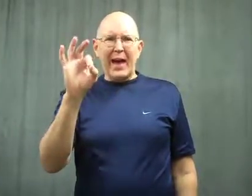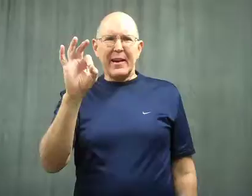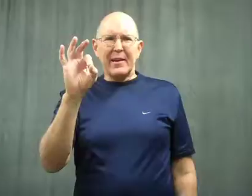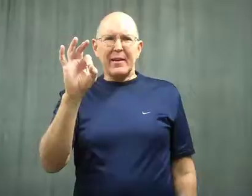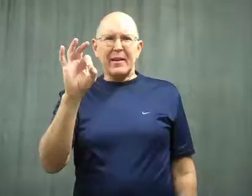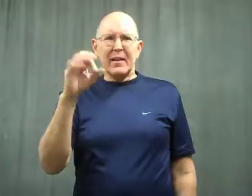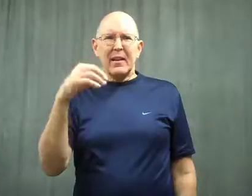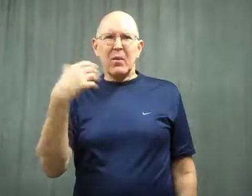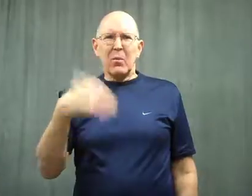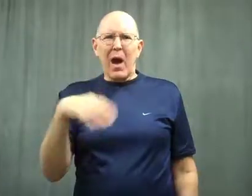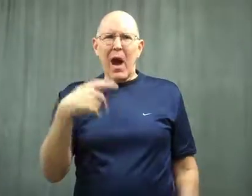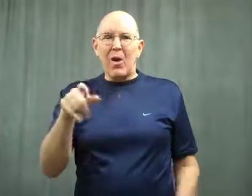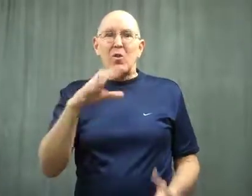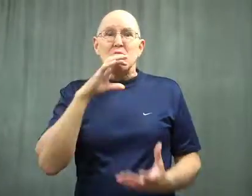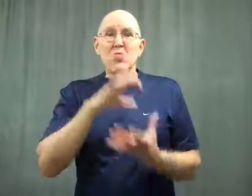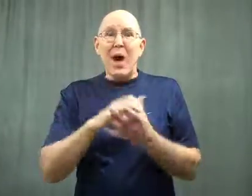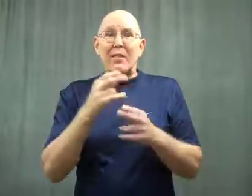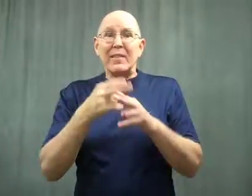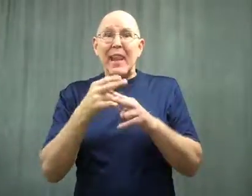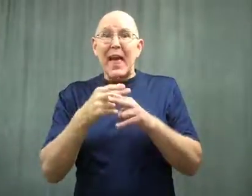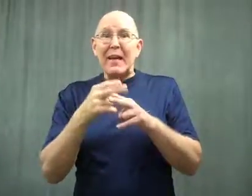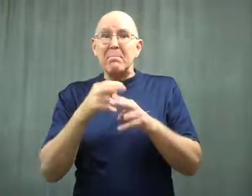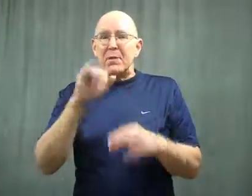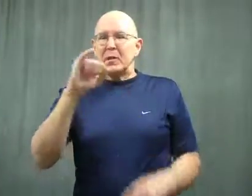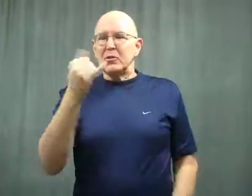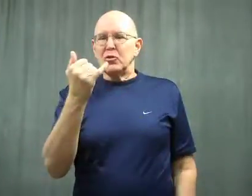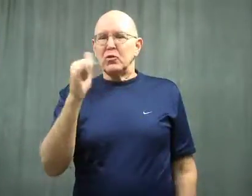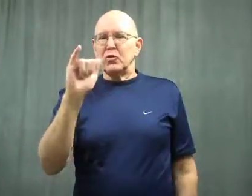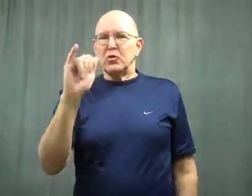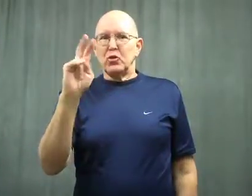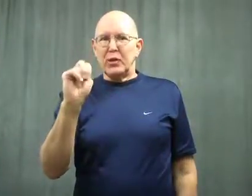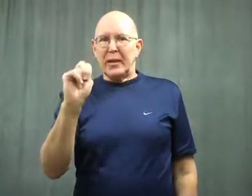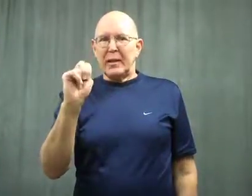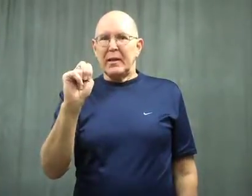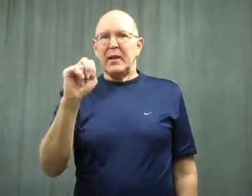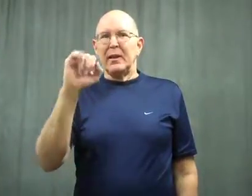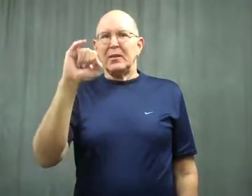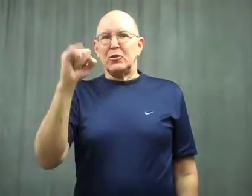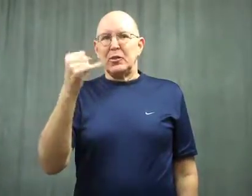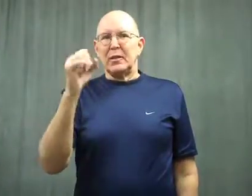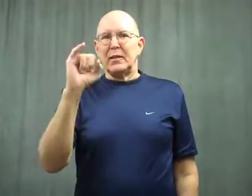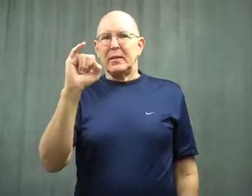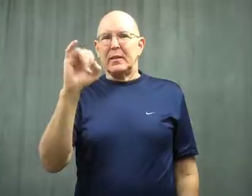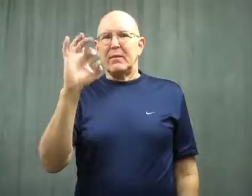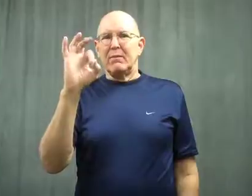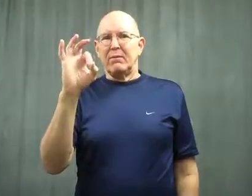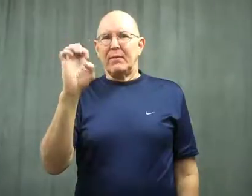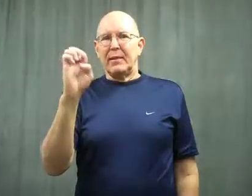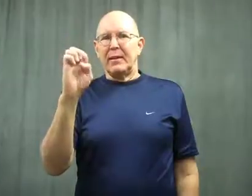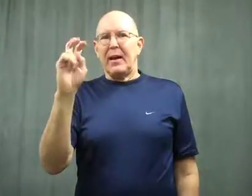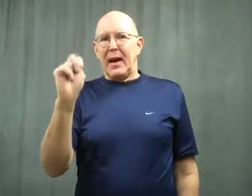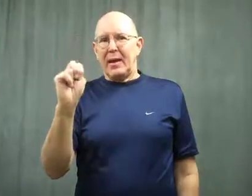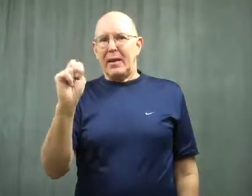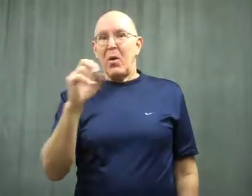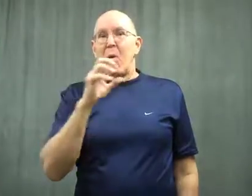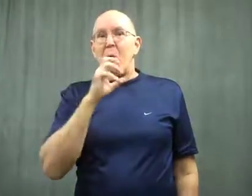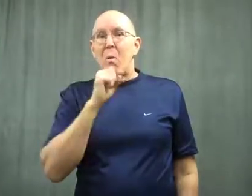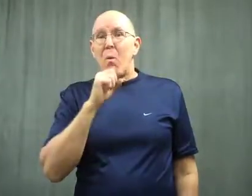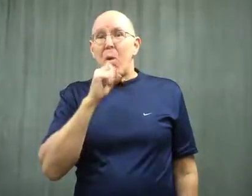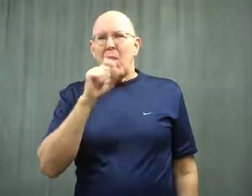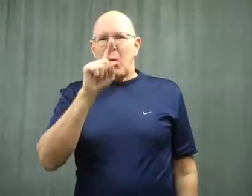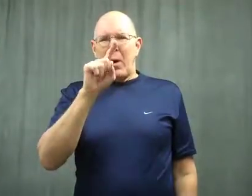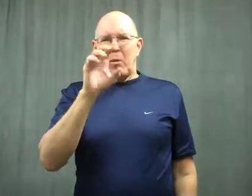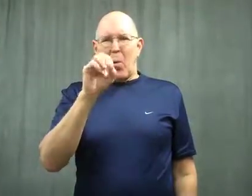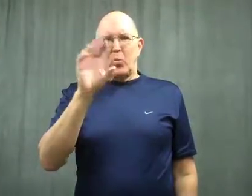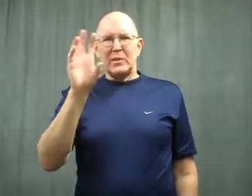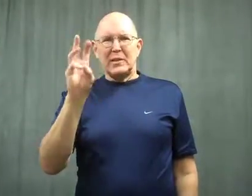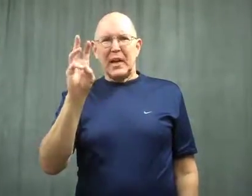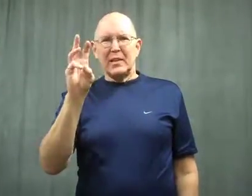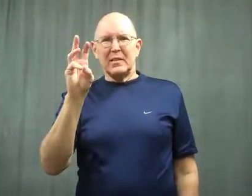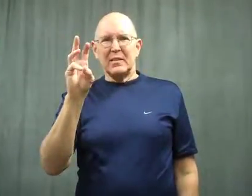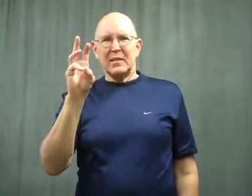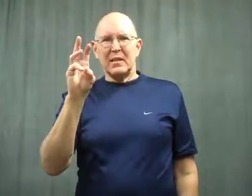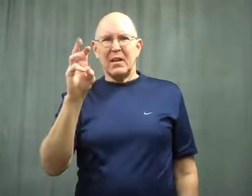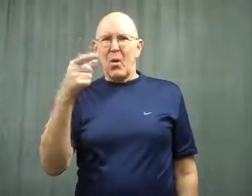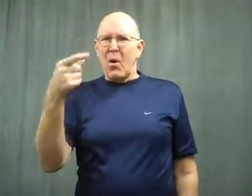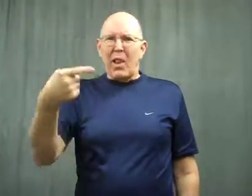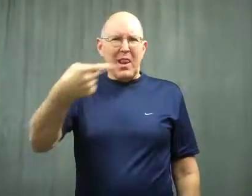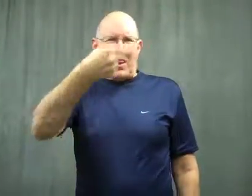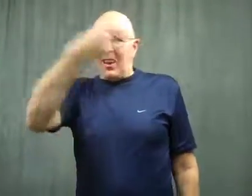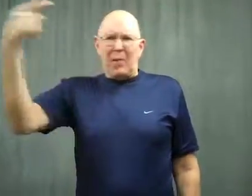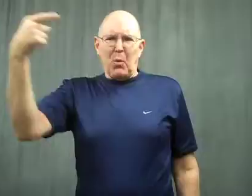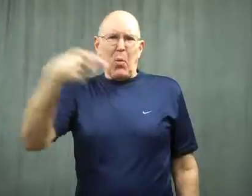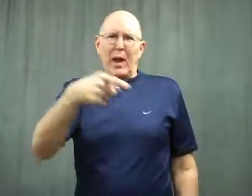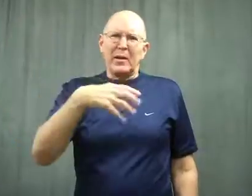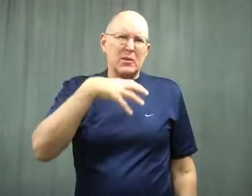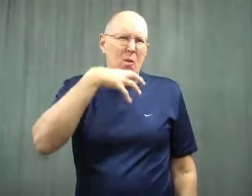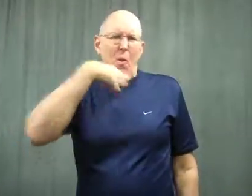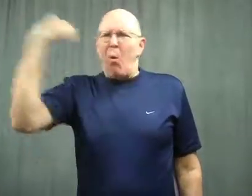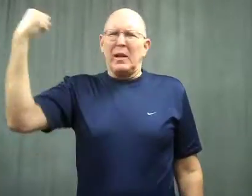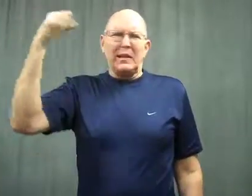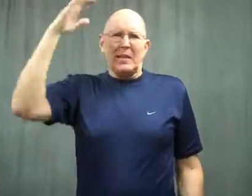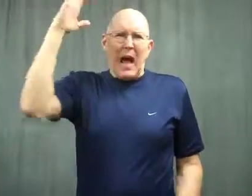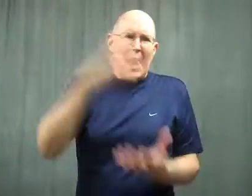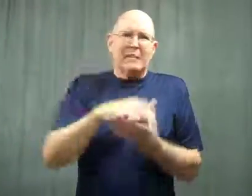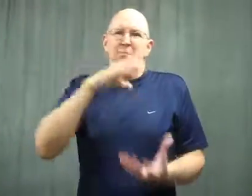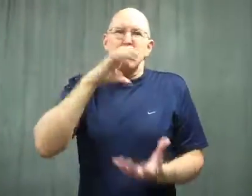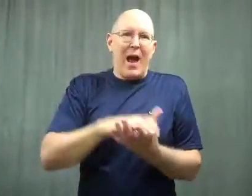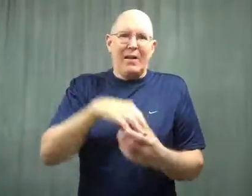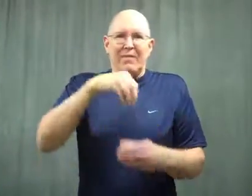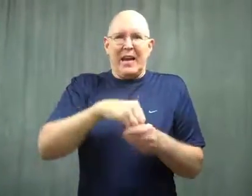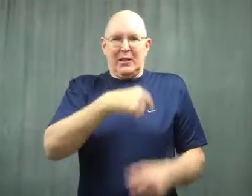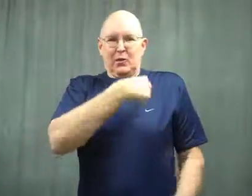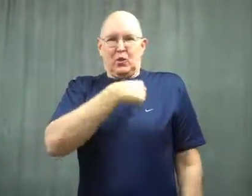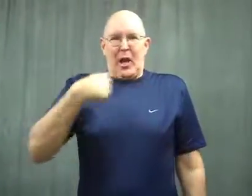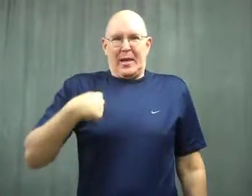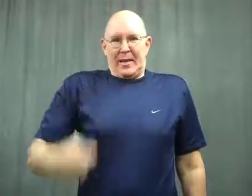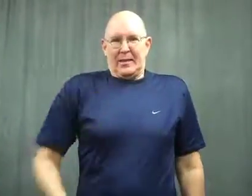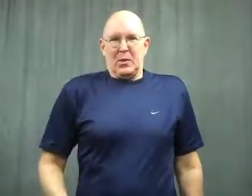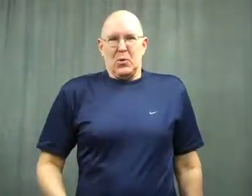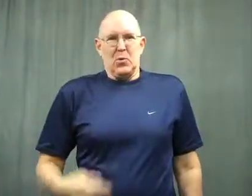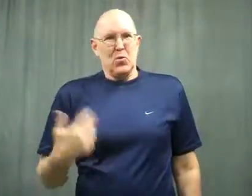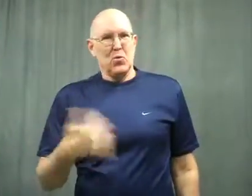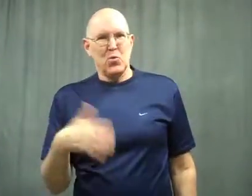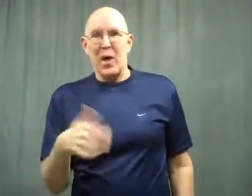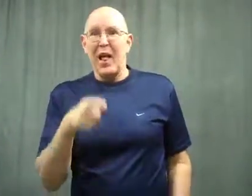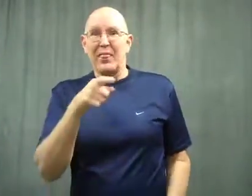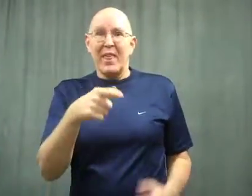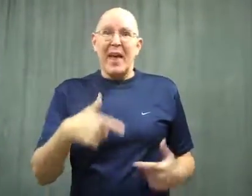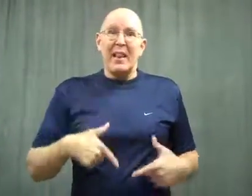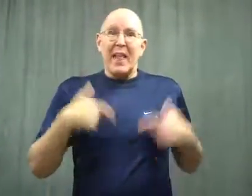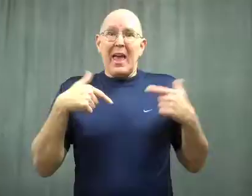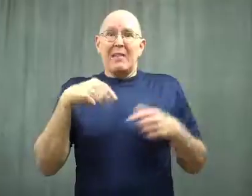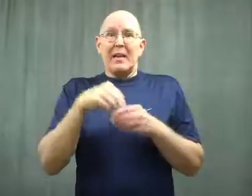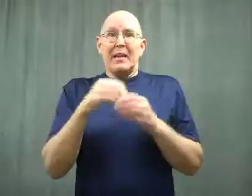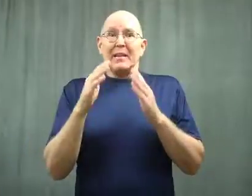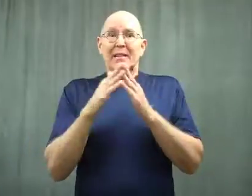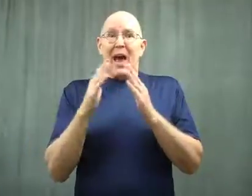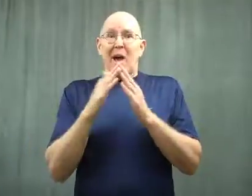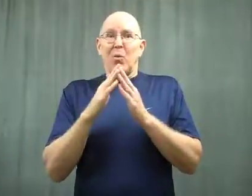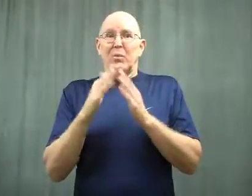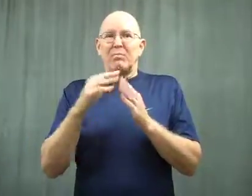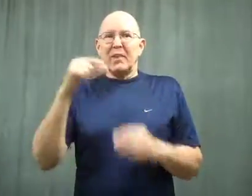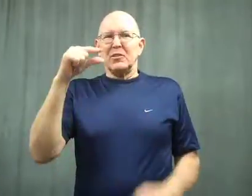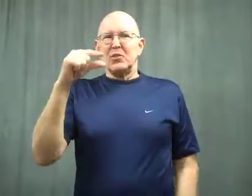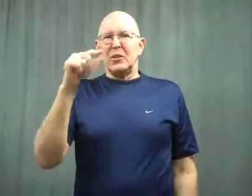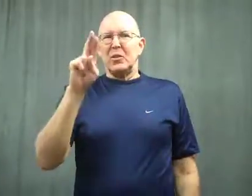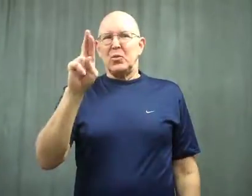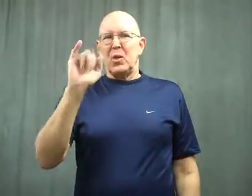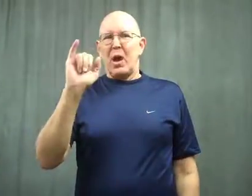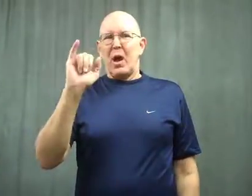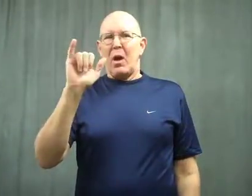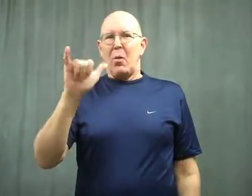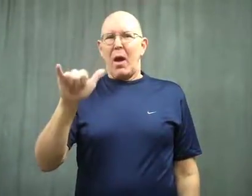Jin Jifin, who is 106 years old, are the oldest couple in China.